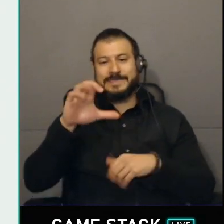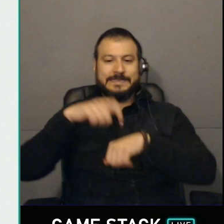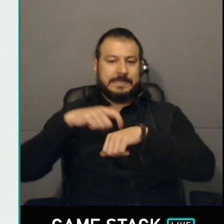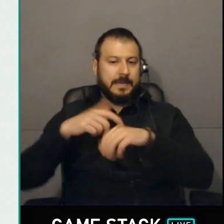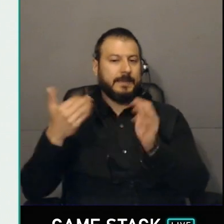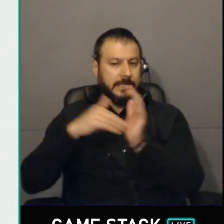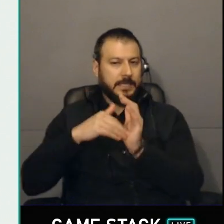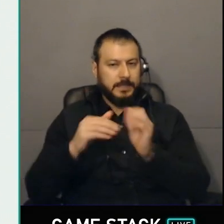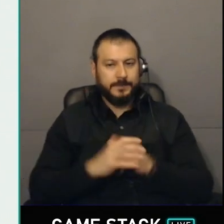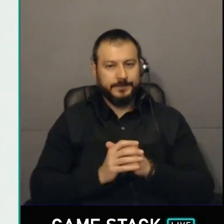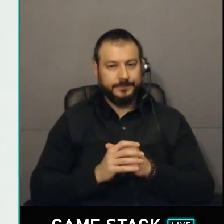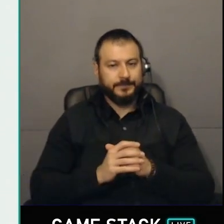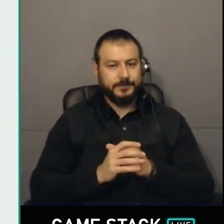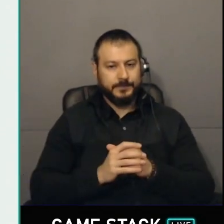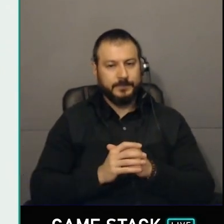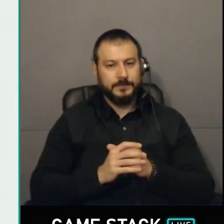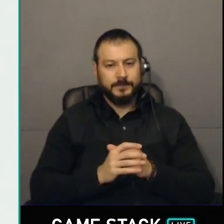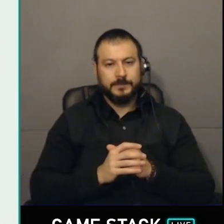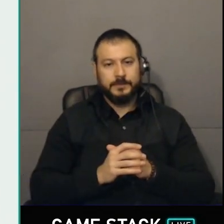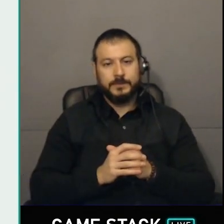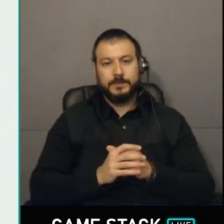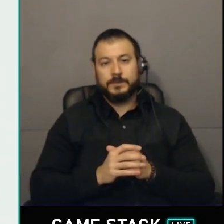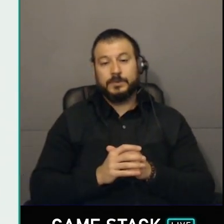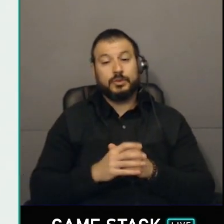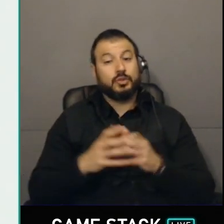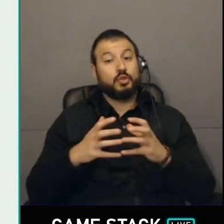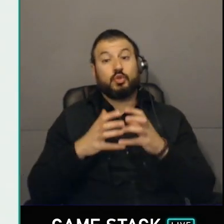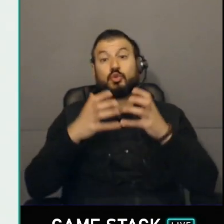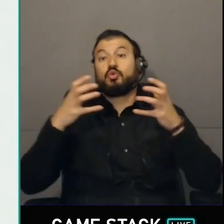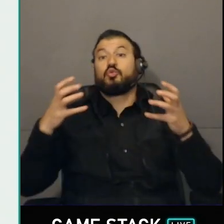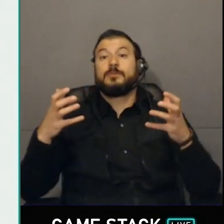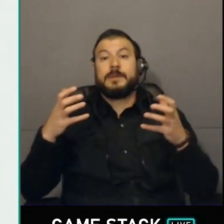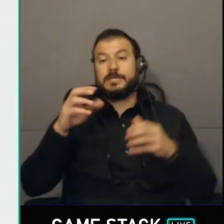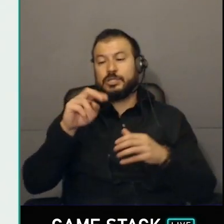Too much inertia, or just arbitrarily increasing inertia for